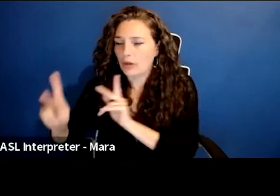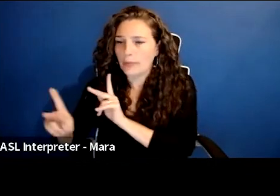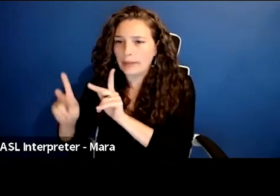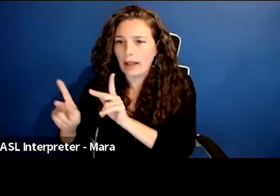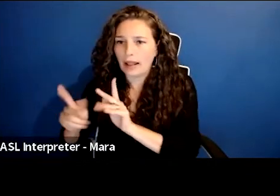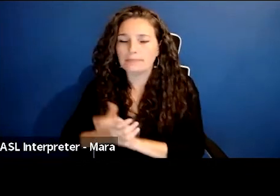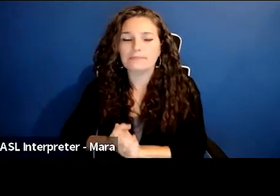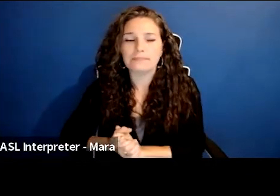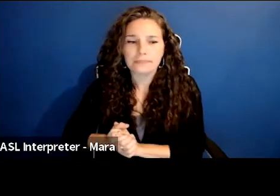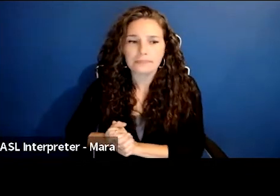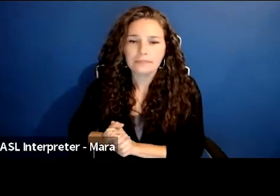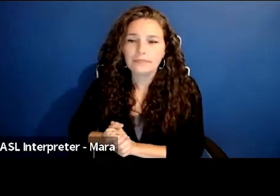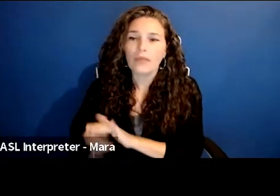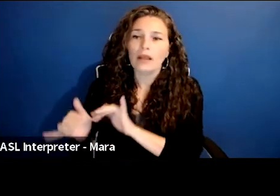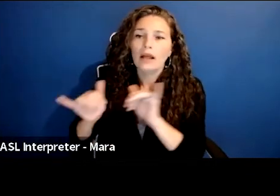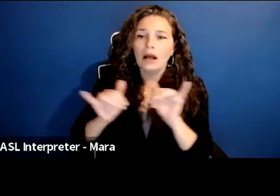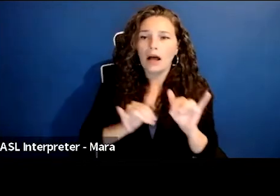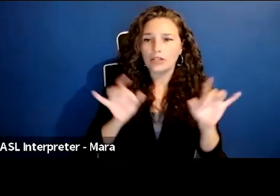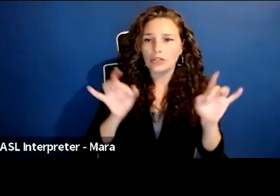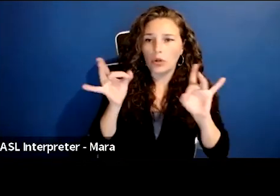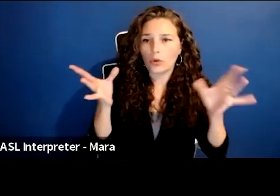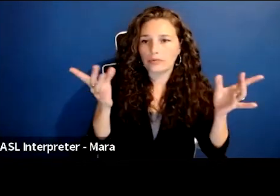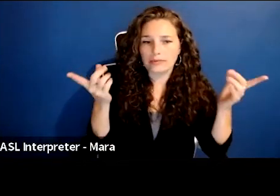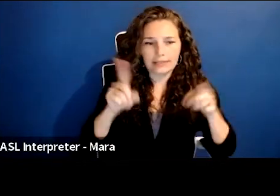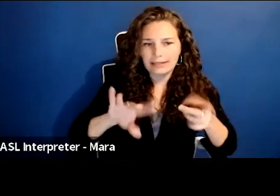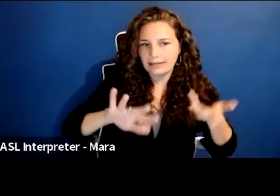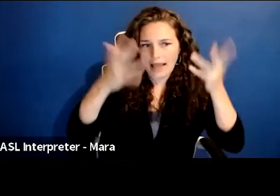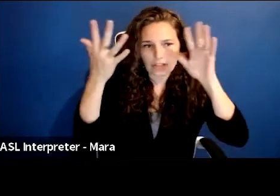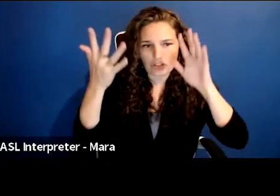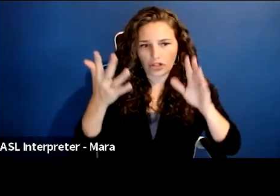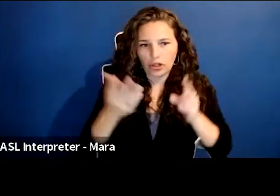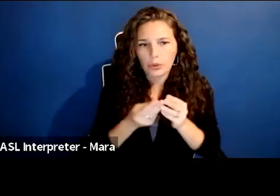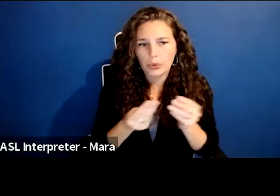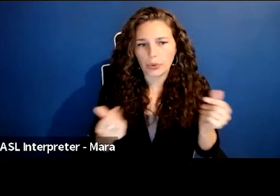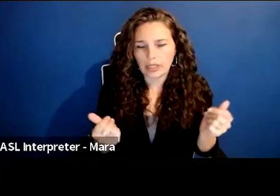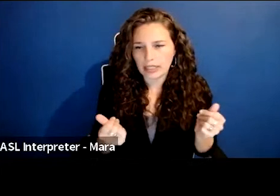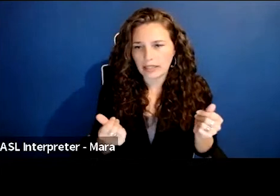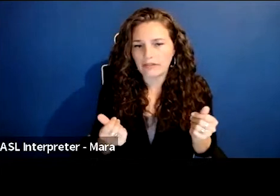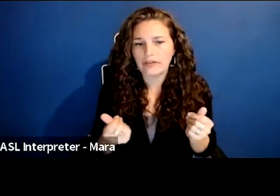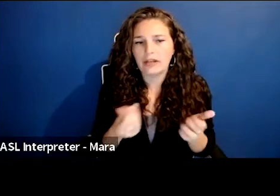There's a disaster relief fund. That's when there is a natural disaster.